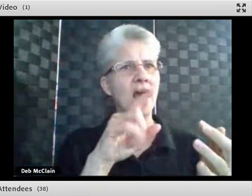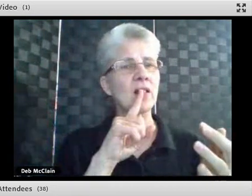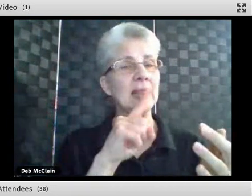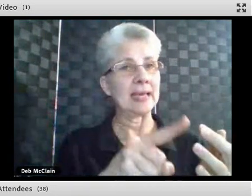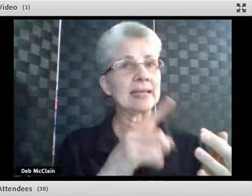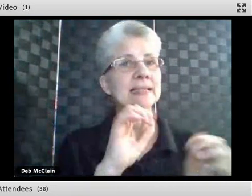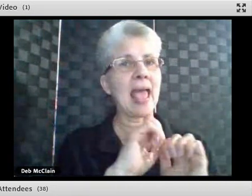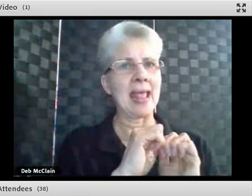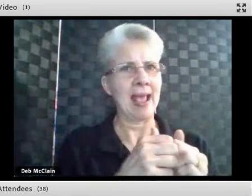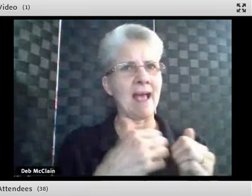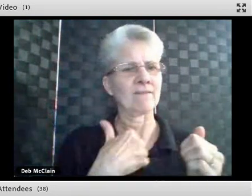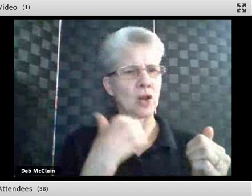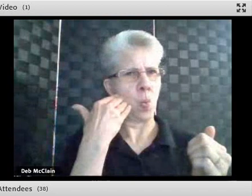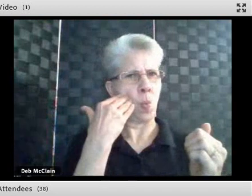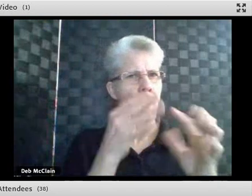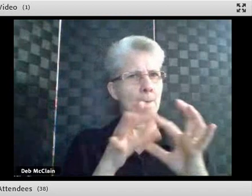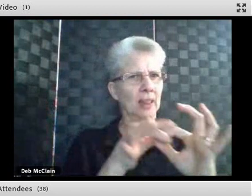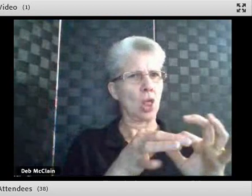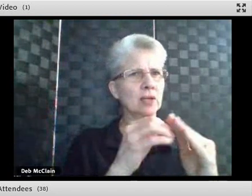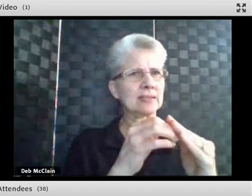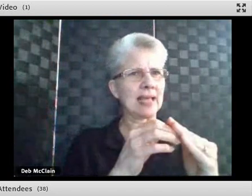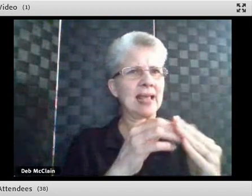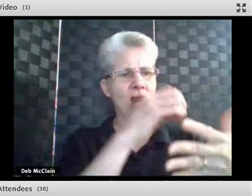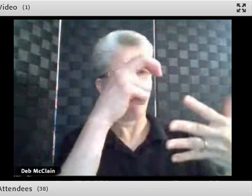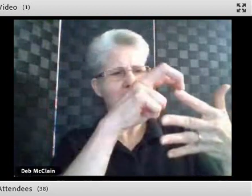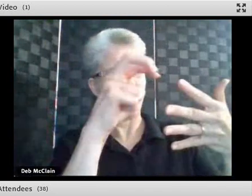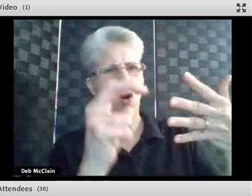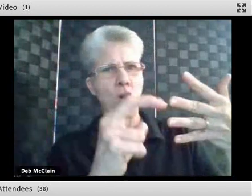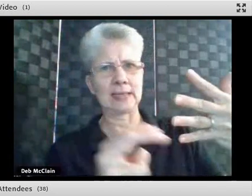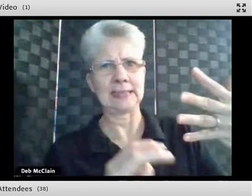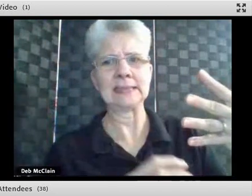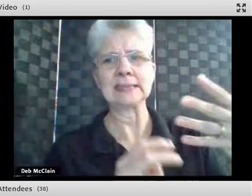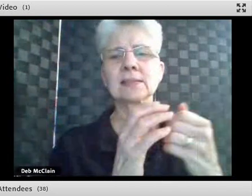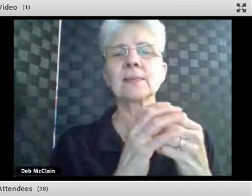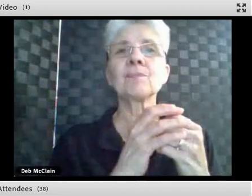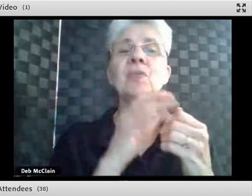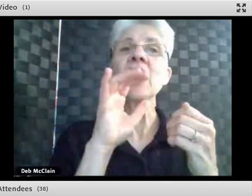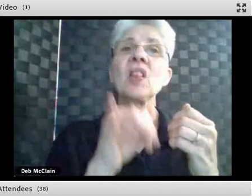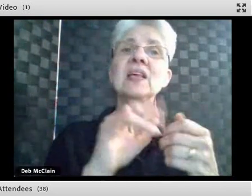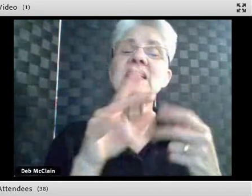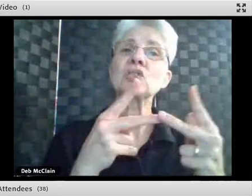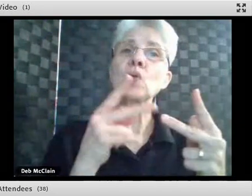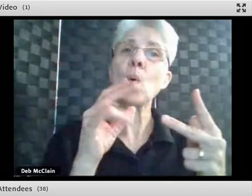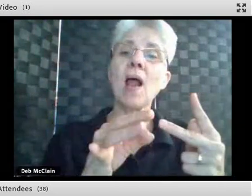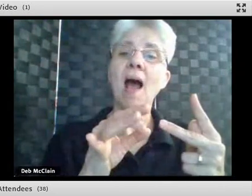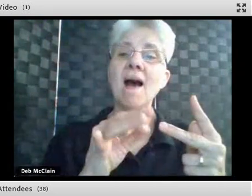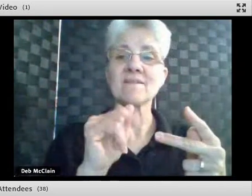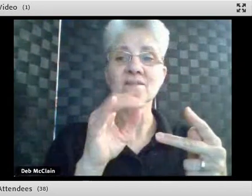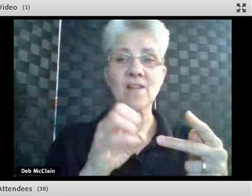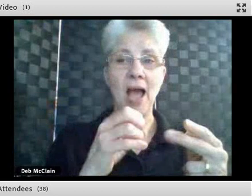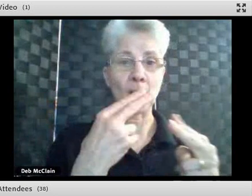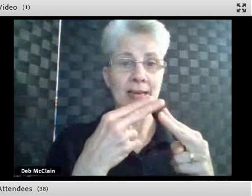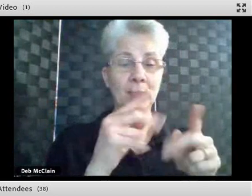and where it belongs in our hierarchies. This sort of file naming convention will also help